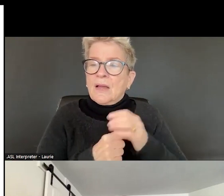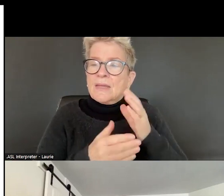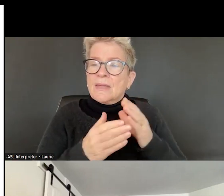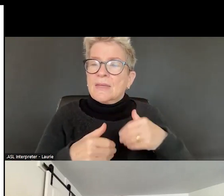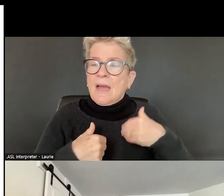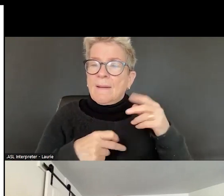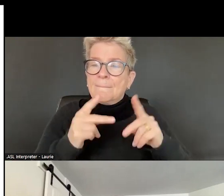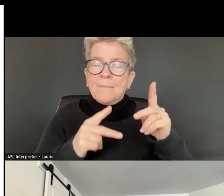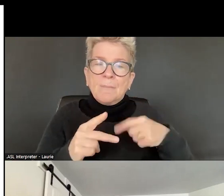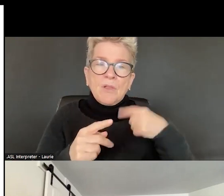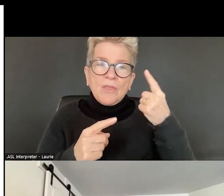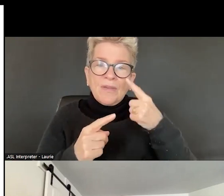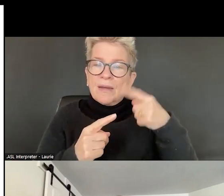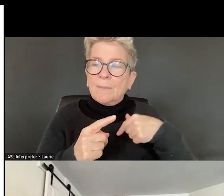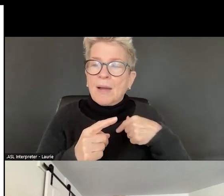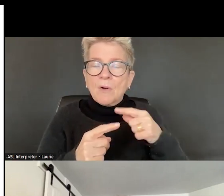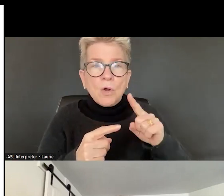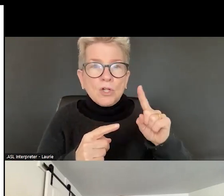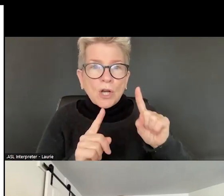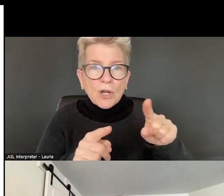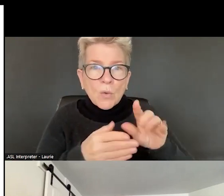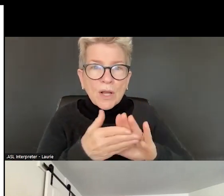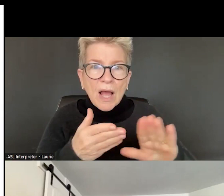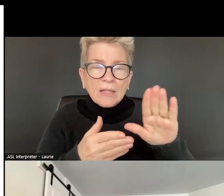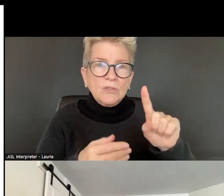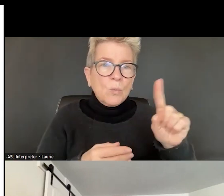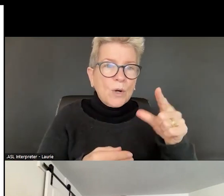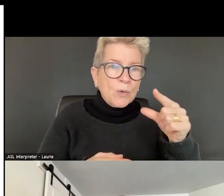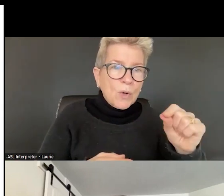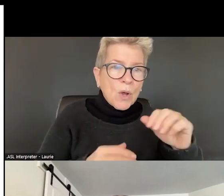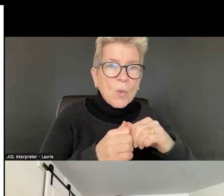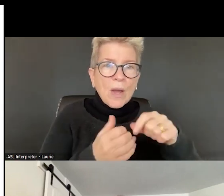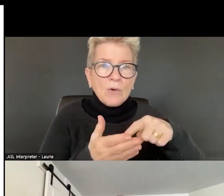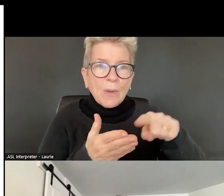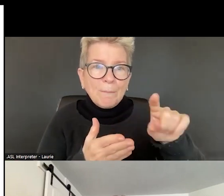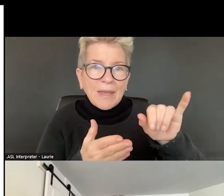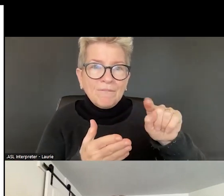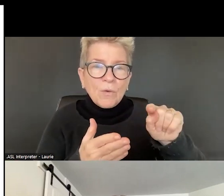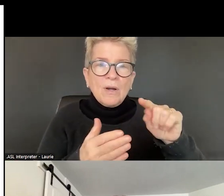I go to college? where should I go? how am I going to pay for it? how do I protect myself